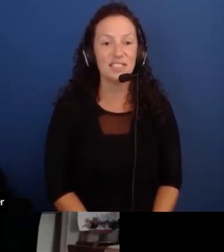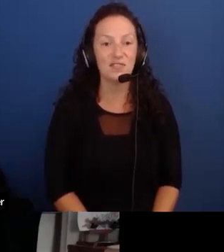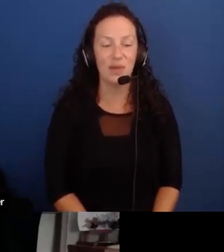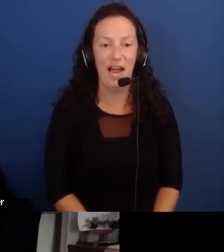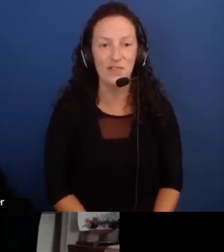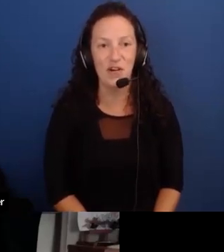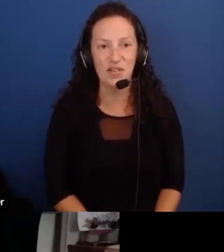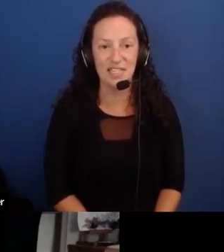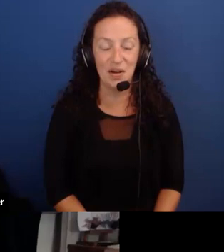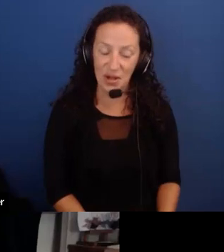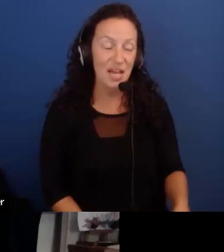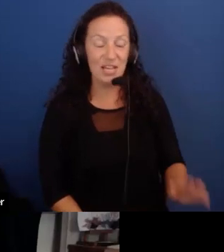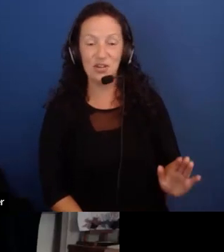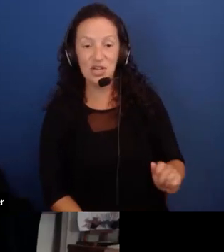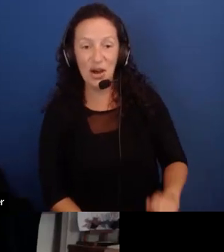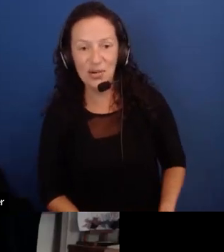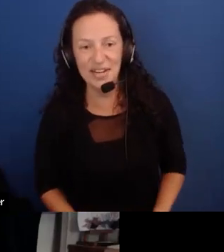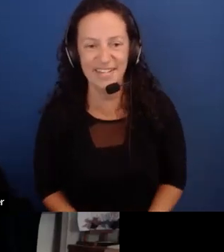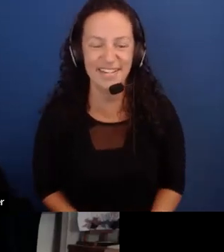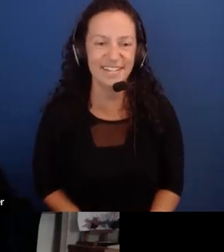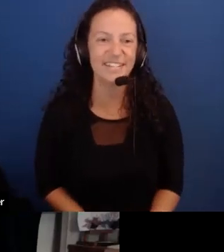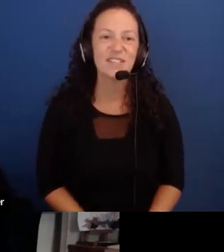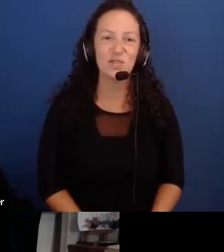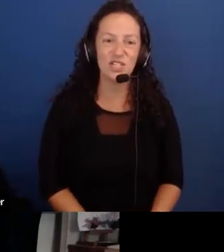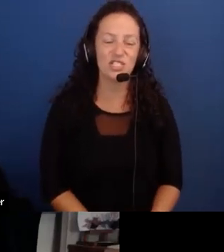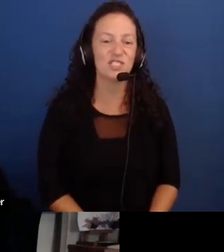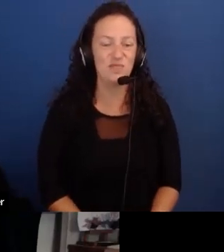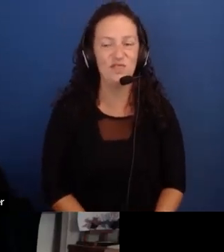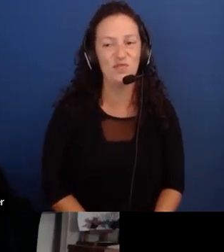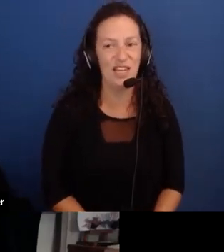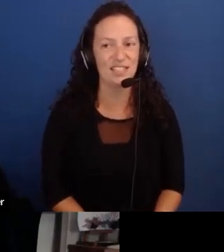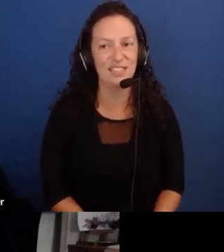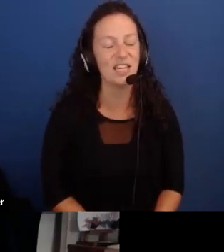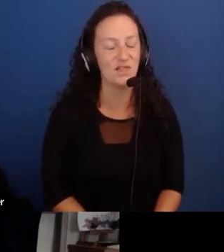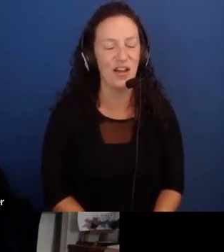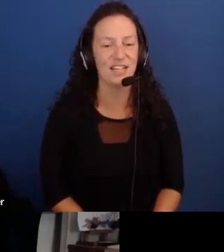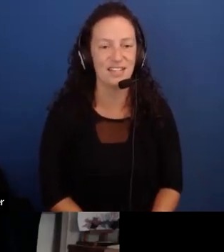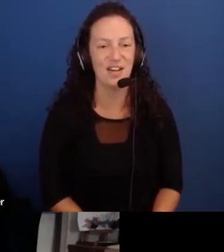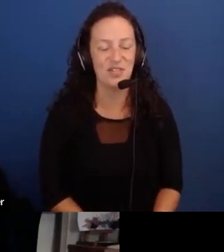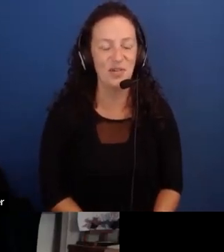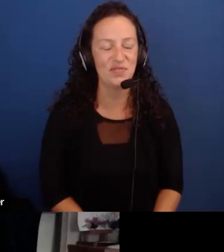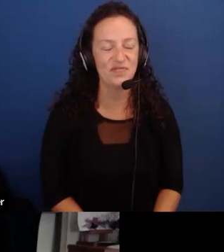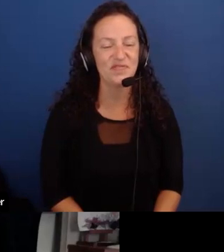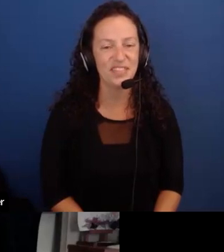So I've got it saved up by iPhone. Well, here you go. So reach out to me if you can't find anything on your own.